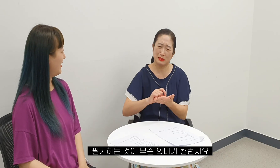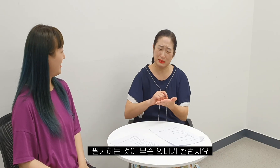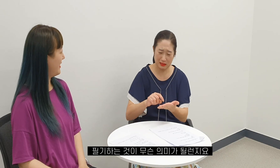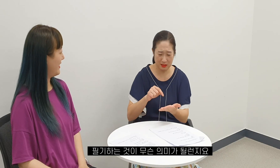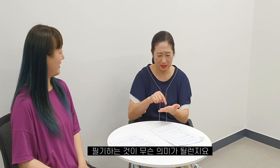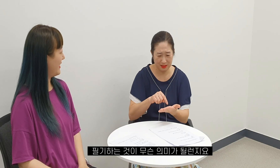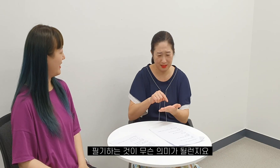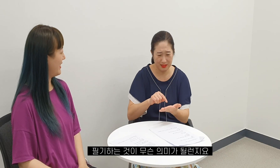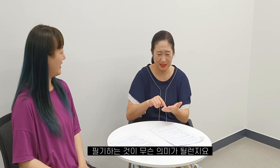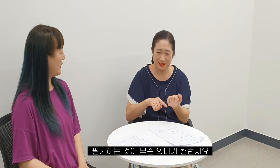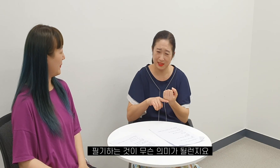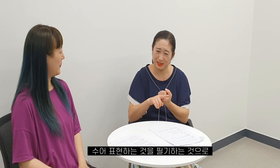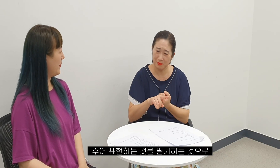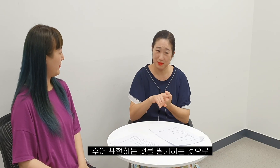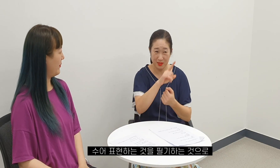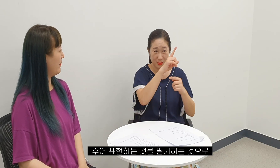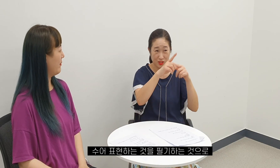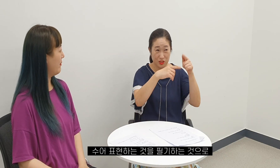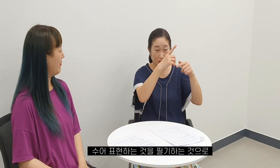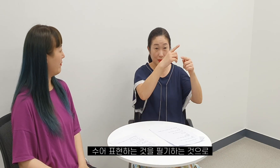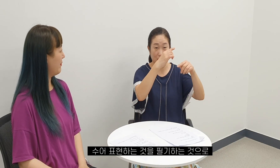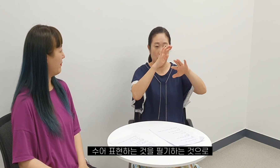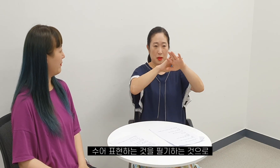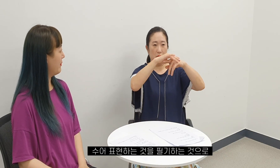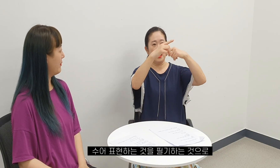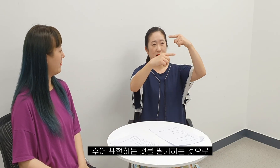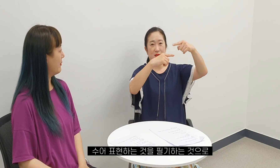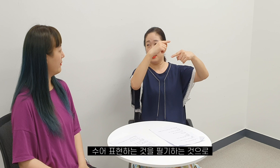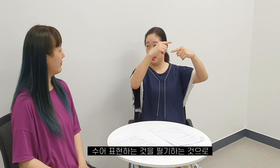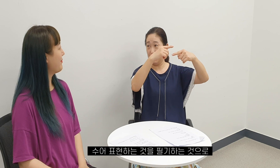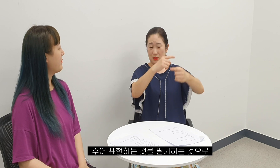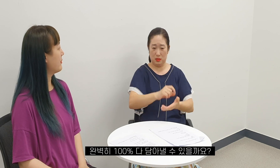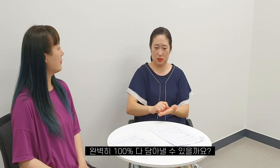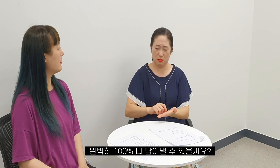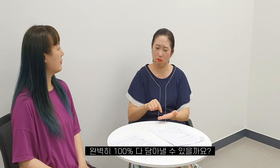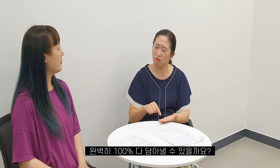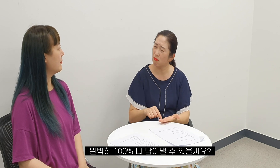What does taking notes mean? Is it possible to completely capture 100%